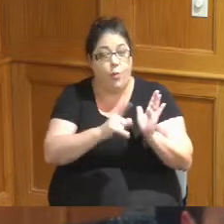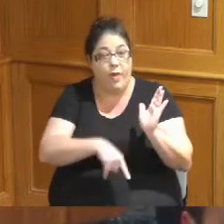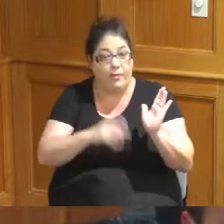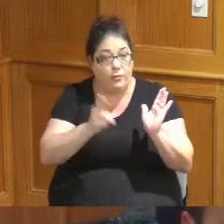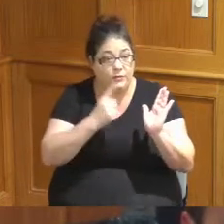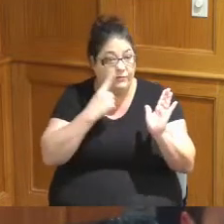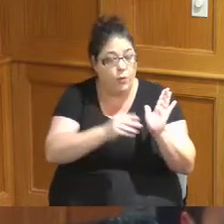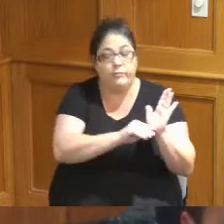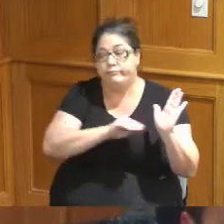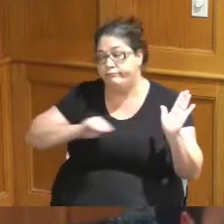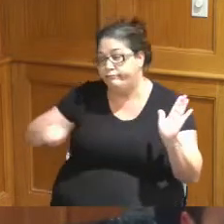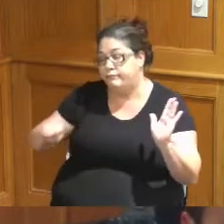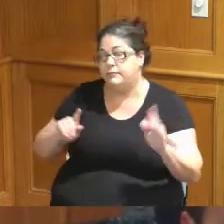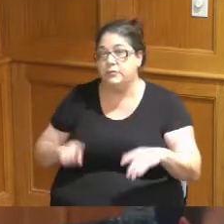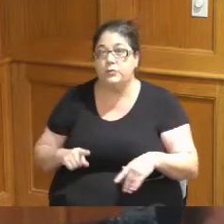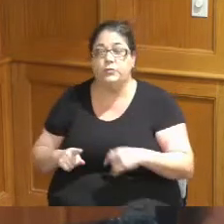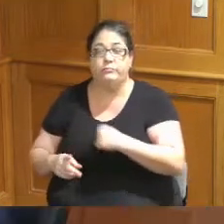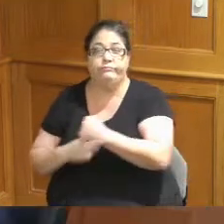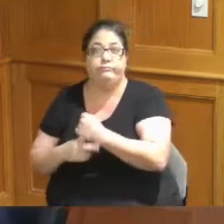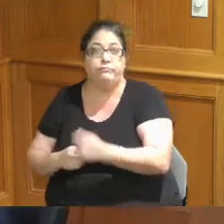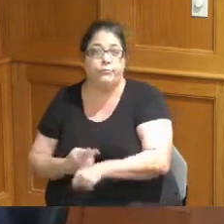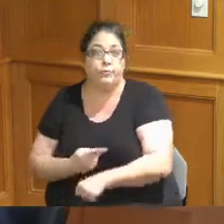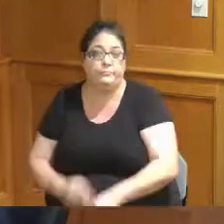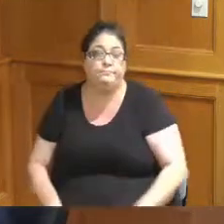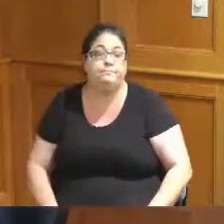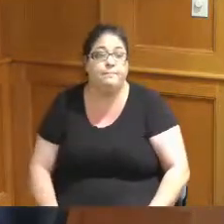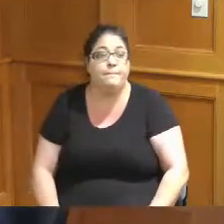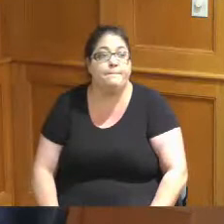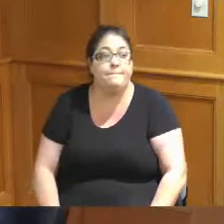gotcha okay thank you Commissioner Dumas no questions